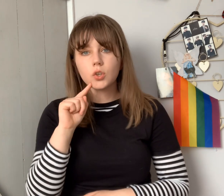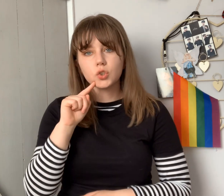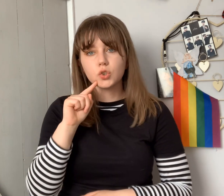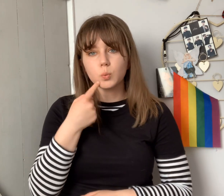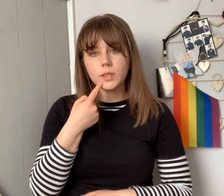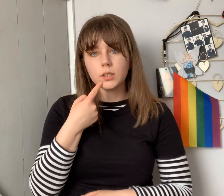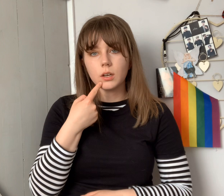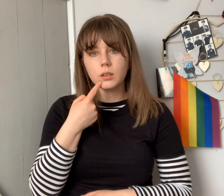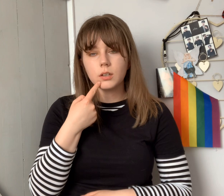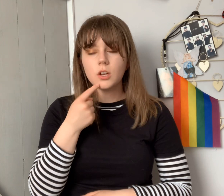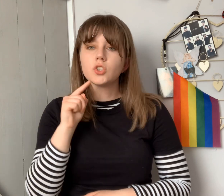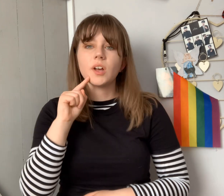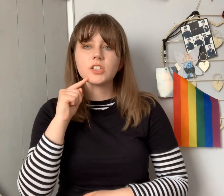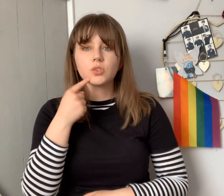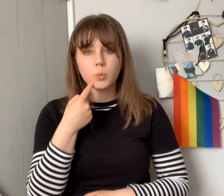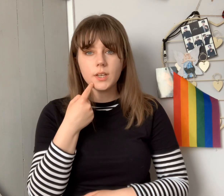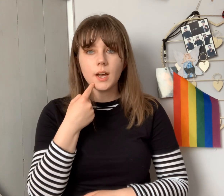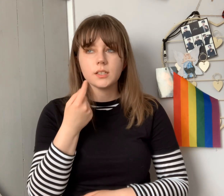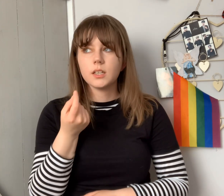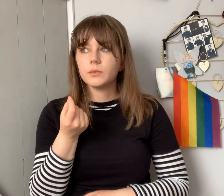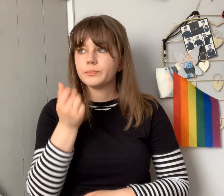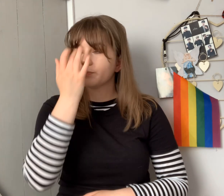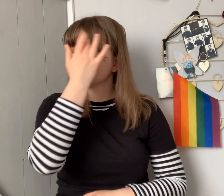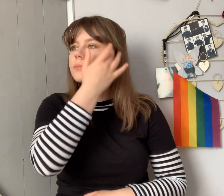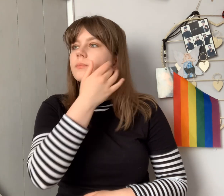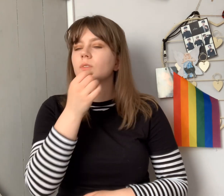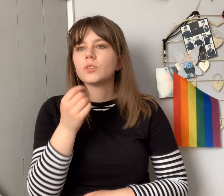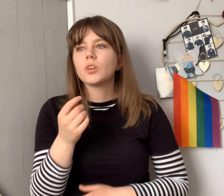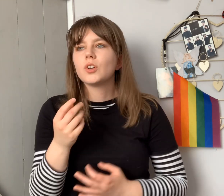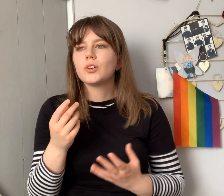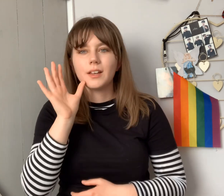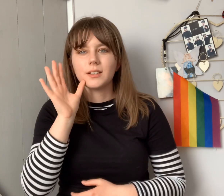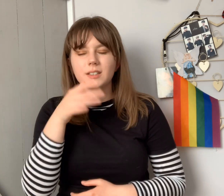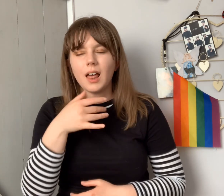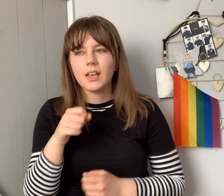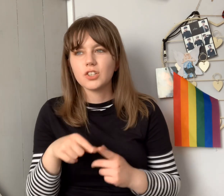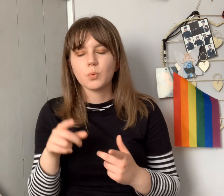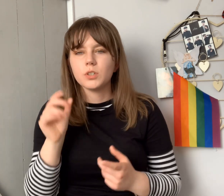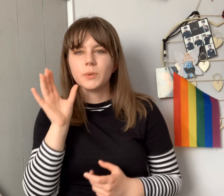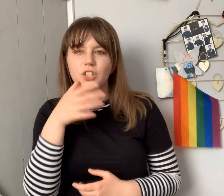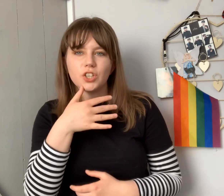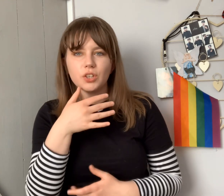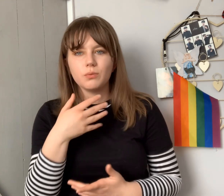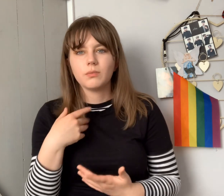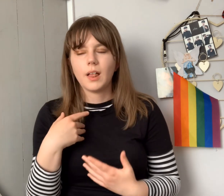"Sweeter" as in... (Changed sign) It's like someone being cute